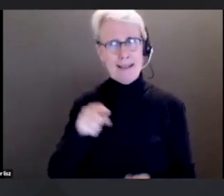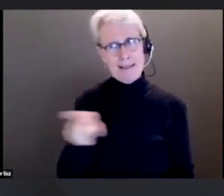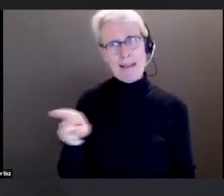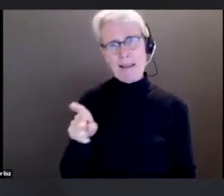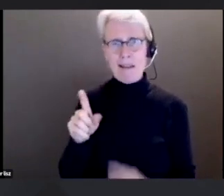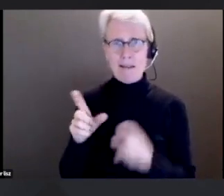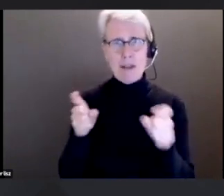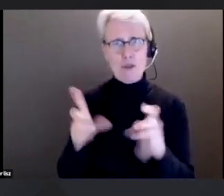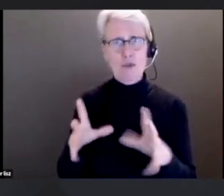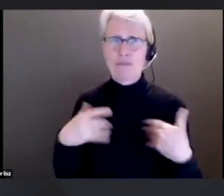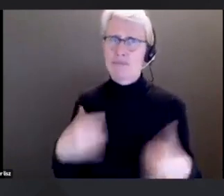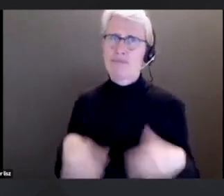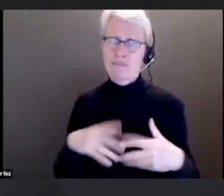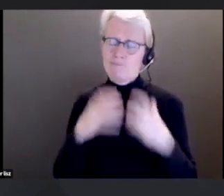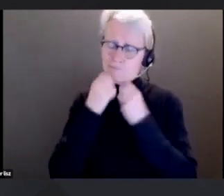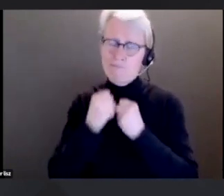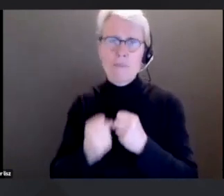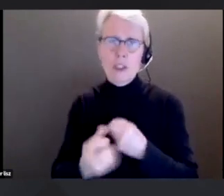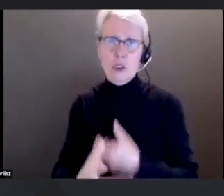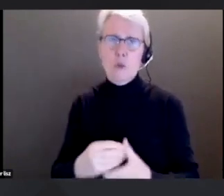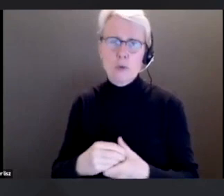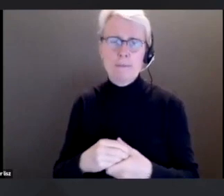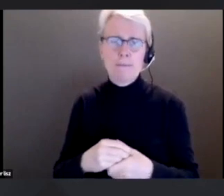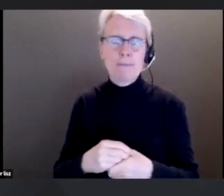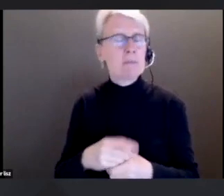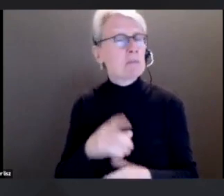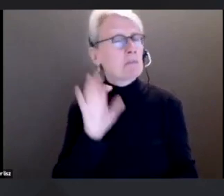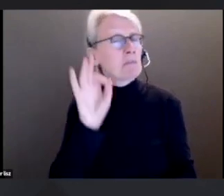Now it doesn't entirely deal with inclusive hiring and that,